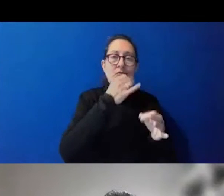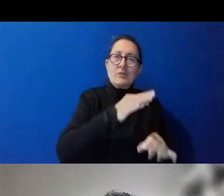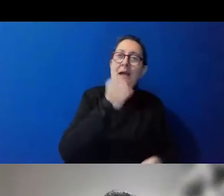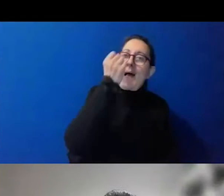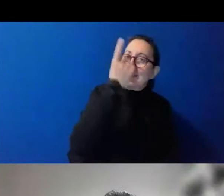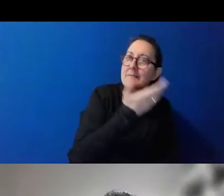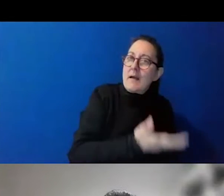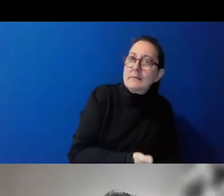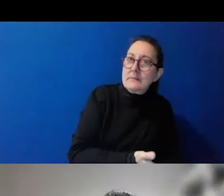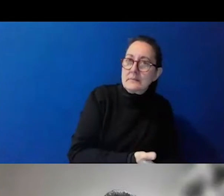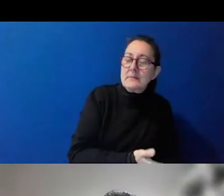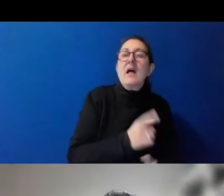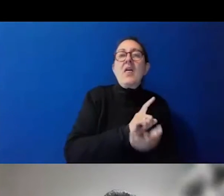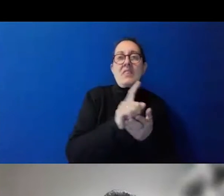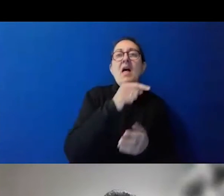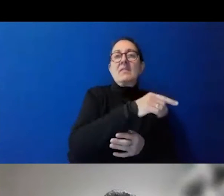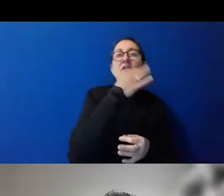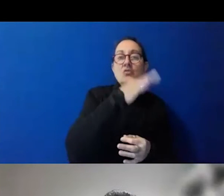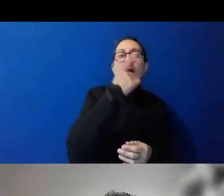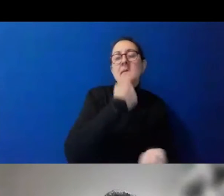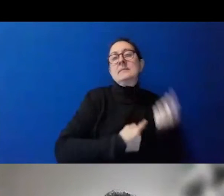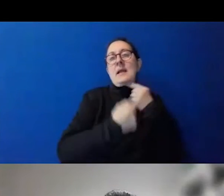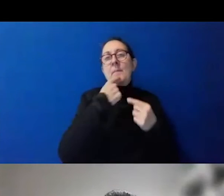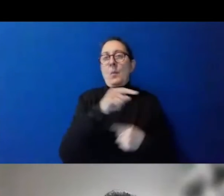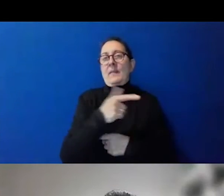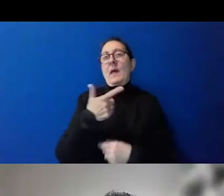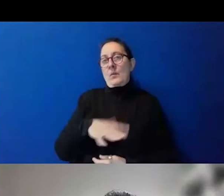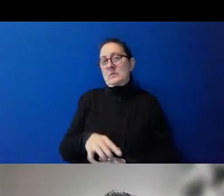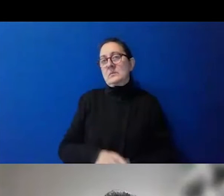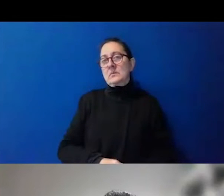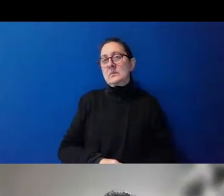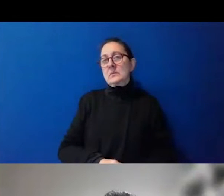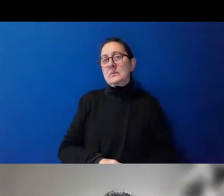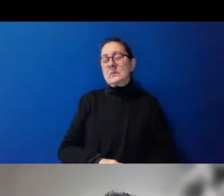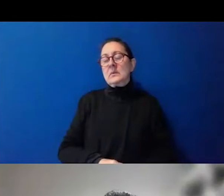they then can tell me what they want to tell me about their Cas and so that's a day in the life